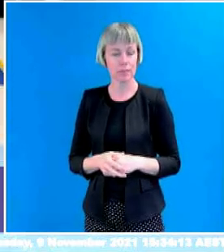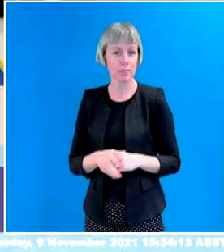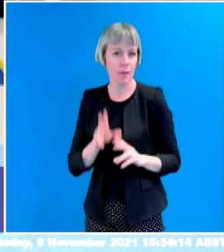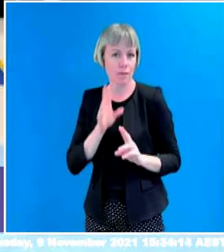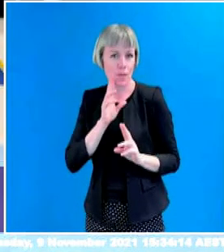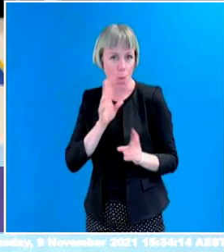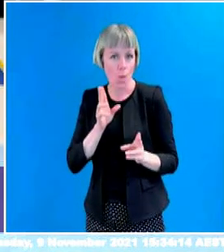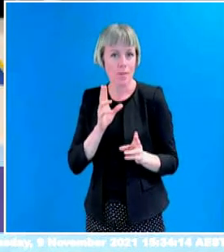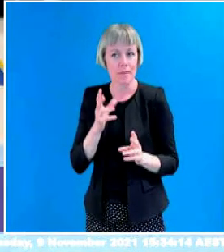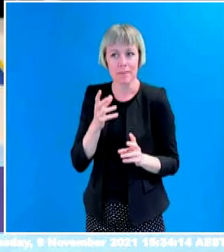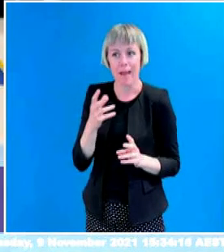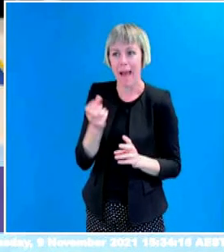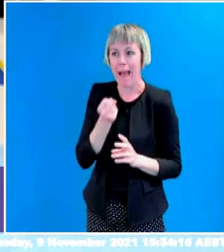adjustments requirement.